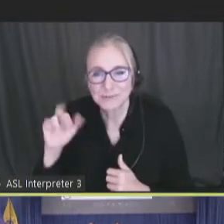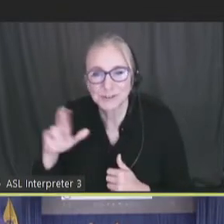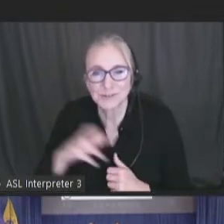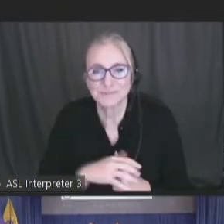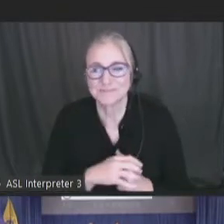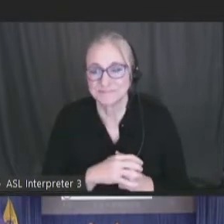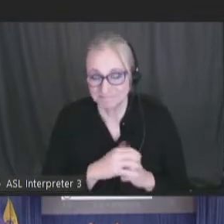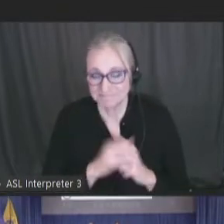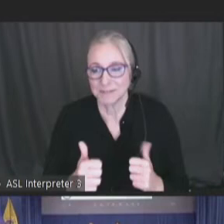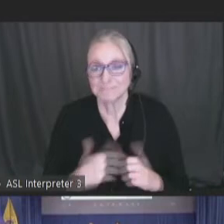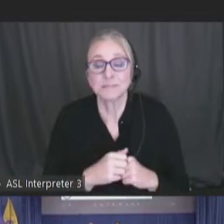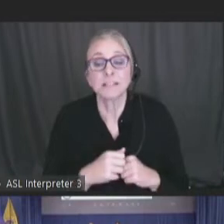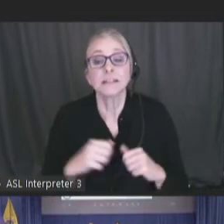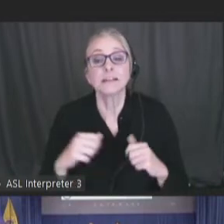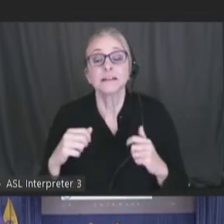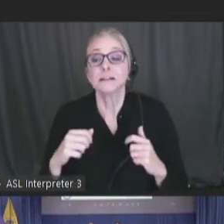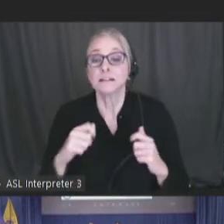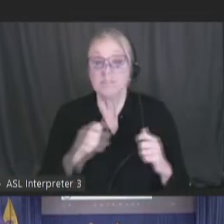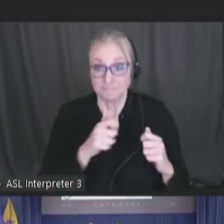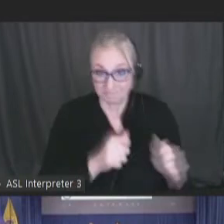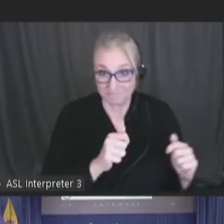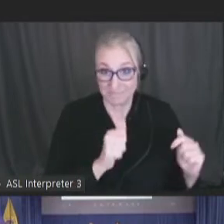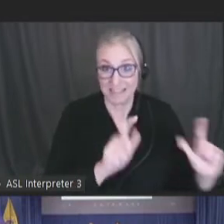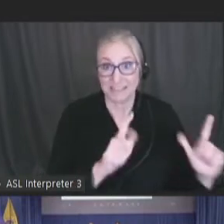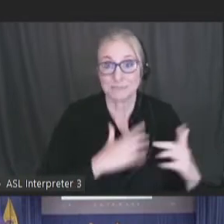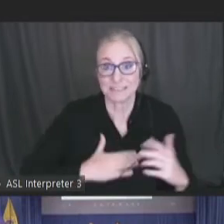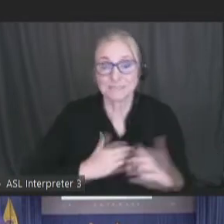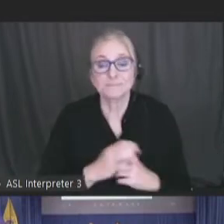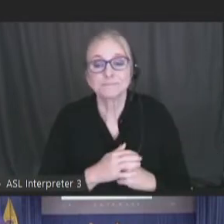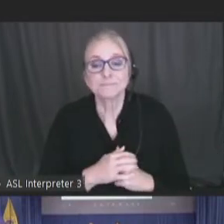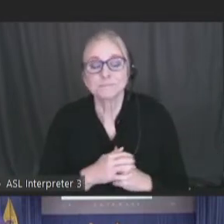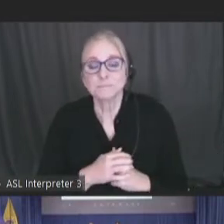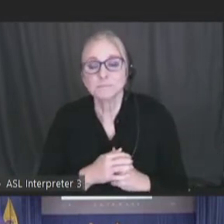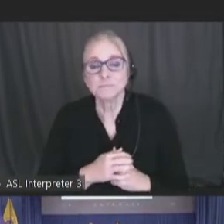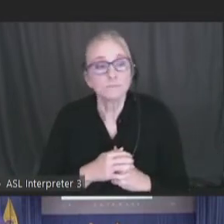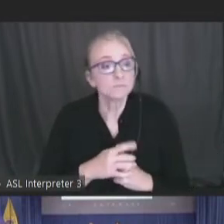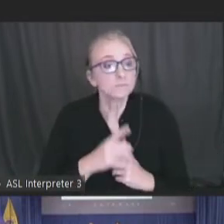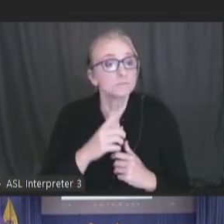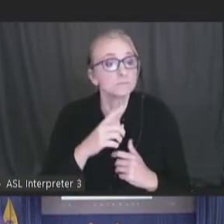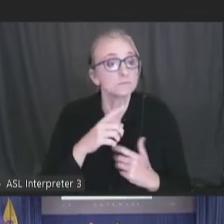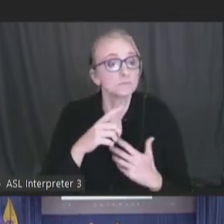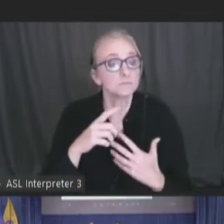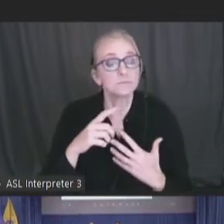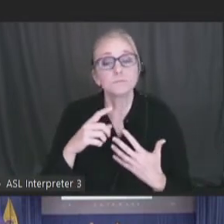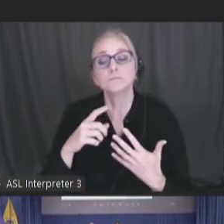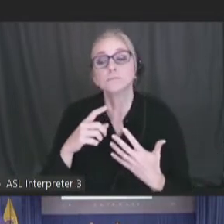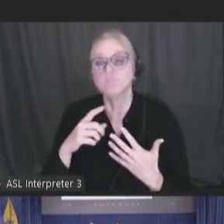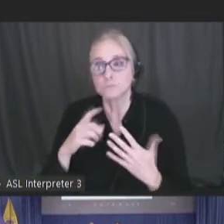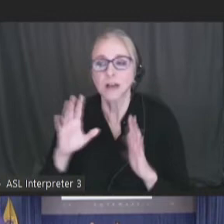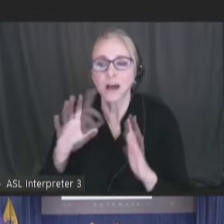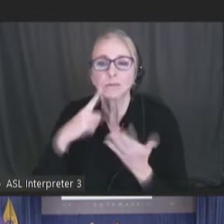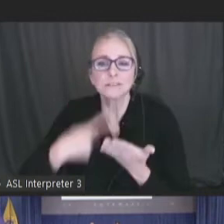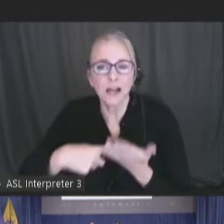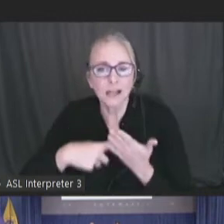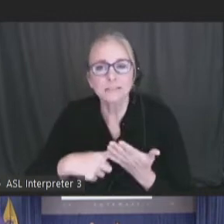Harvey Friedman: All right. Next slide. Outline, I'll discuss the rationale for our